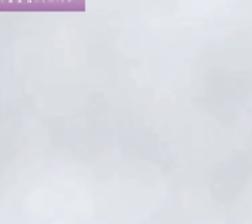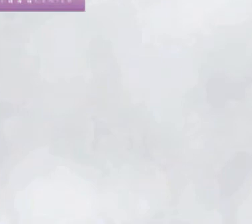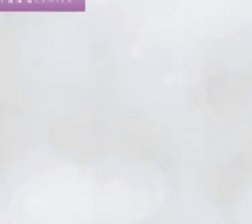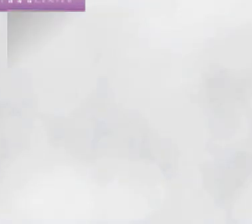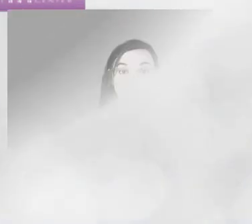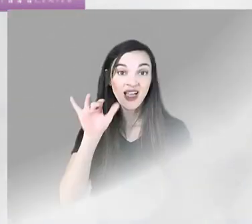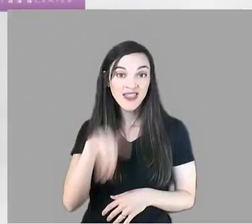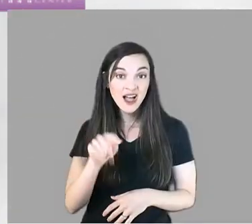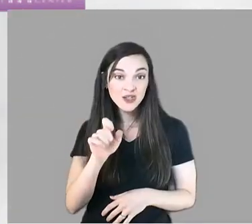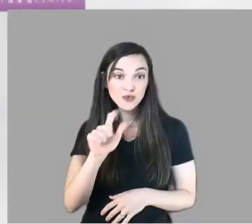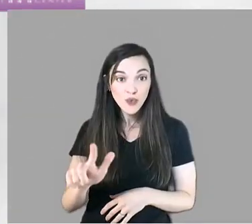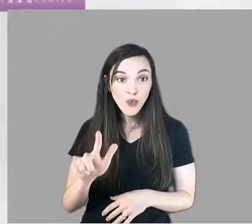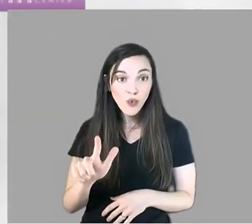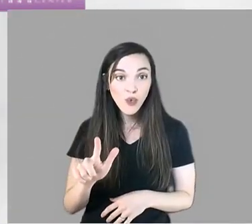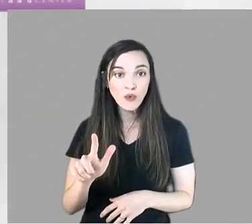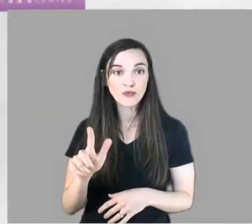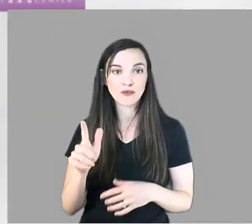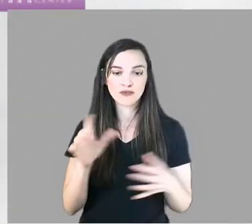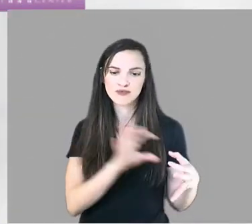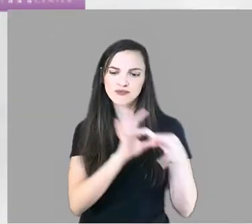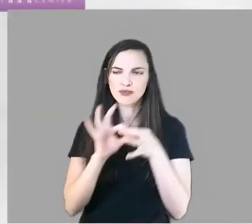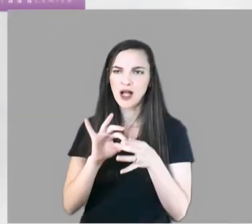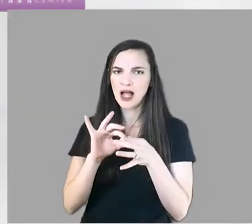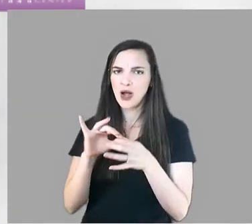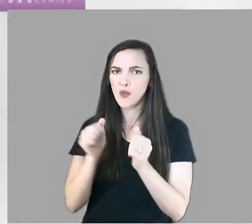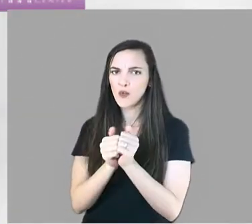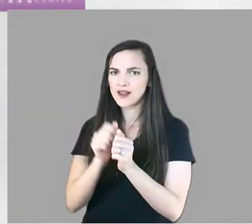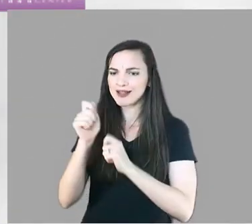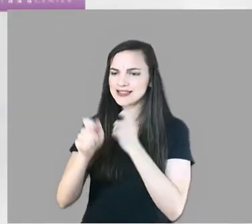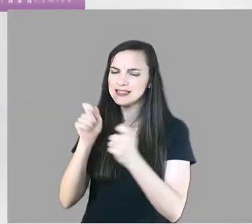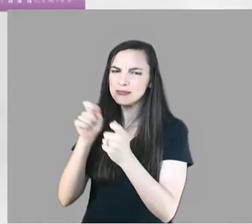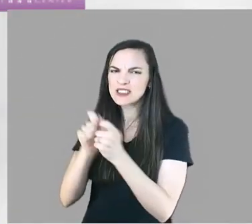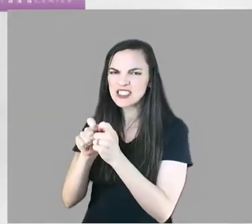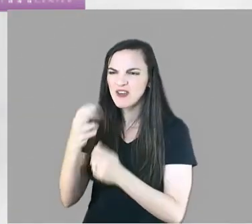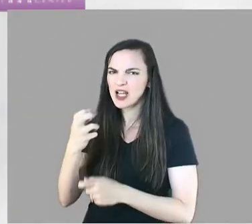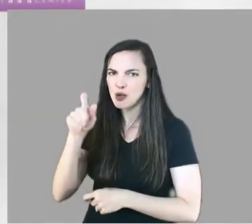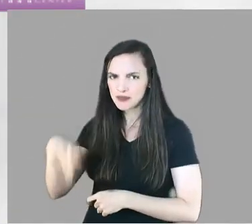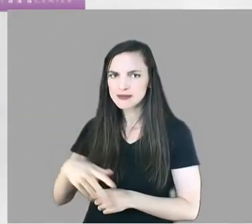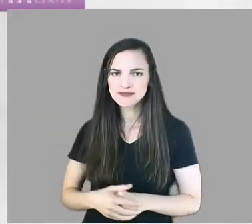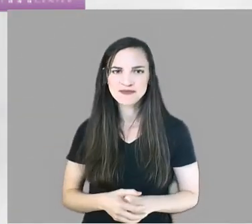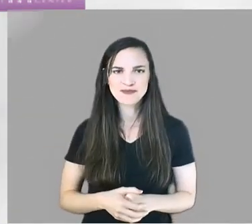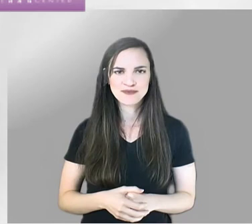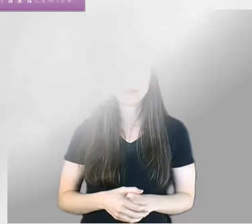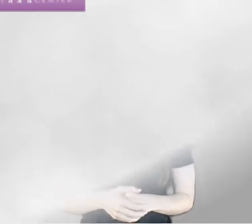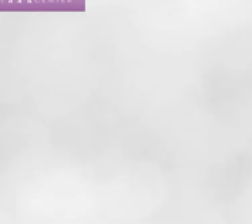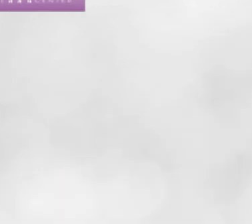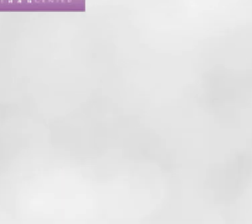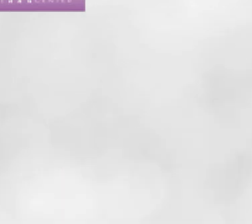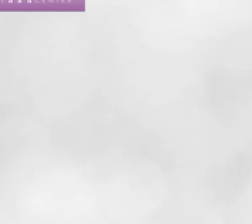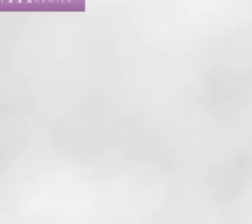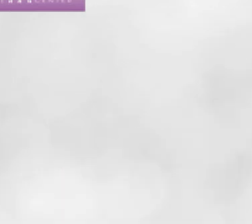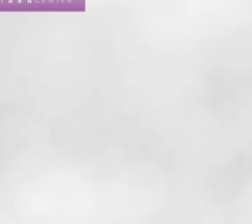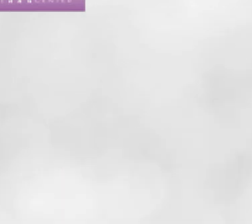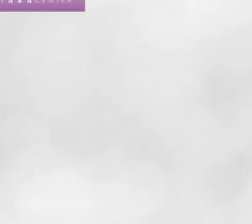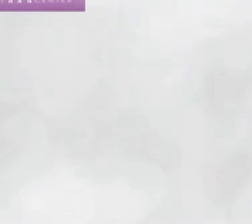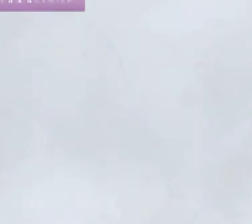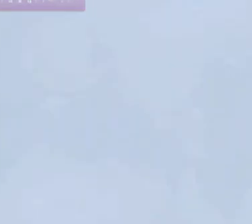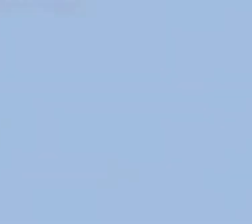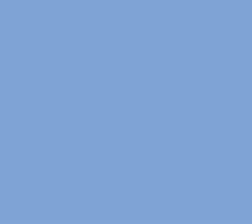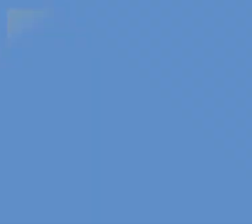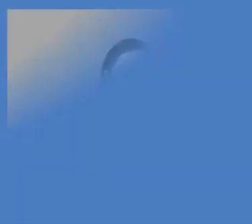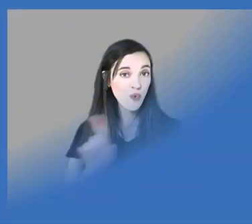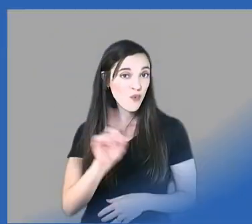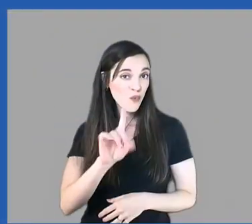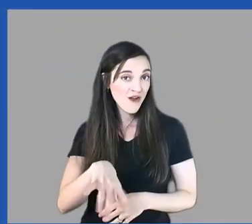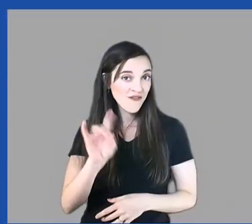This tool identifies which IRIS resource provides information on each specific HLP.